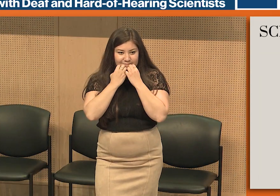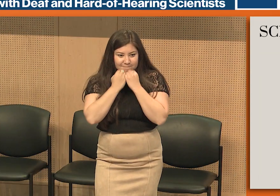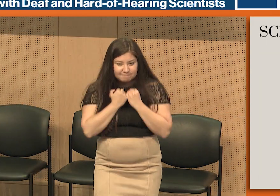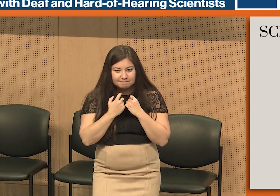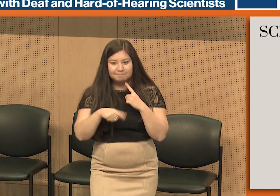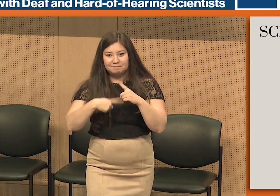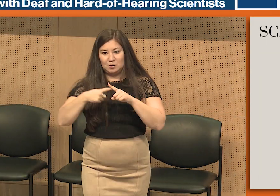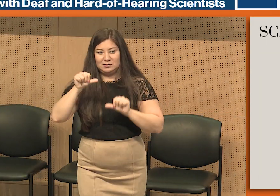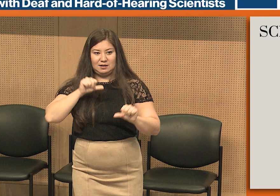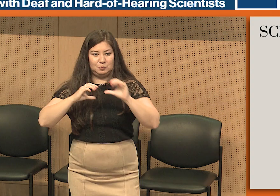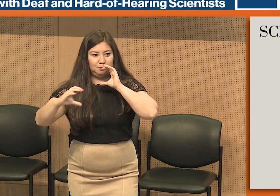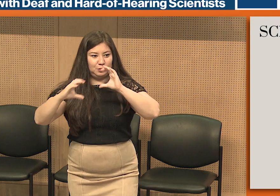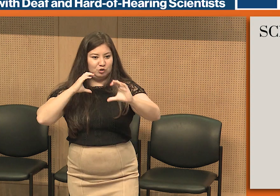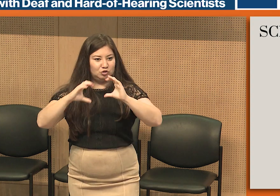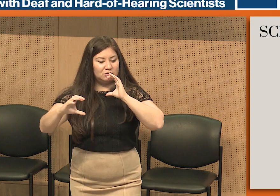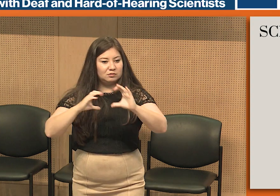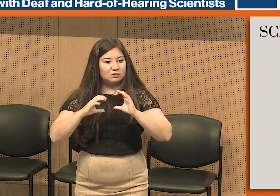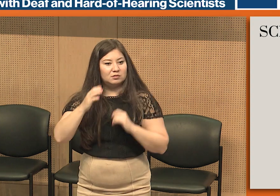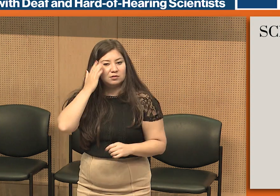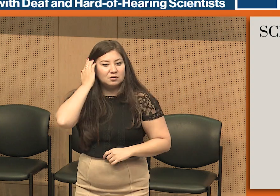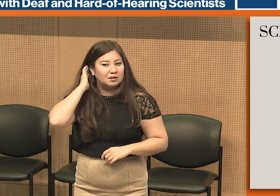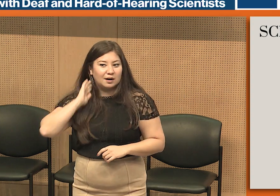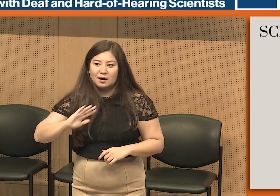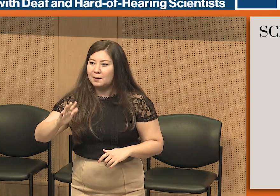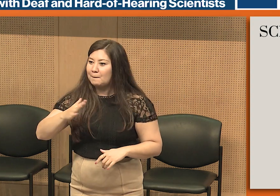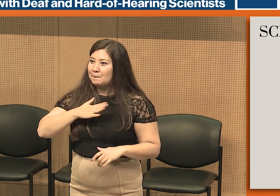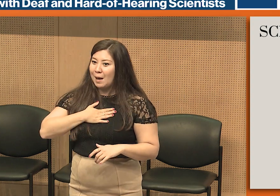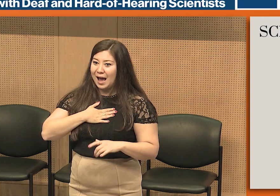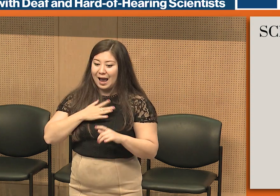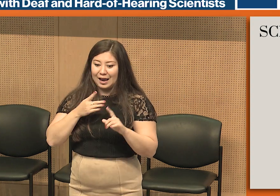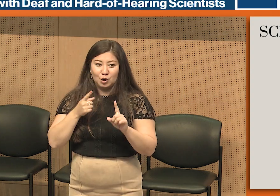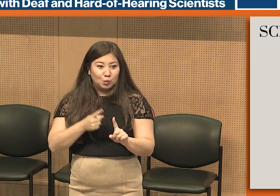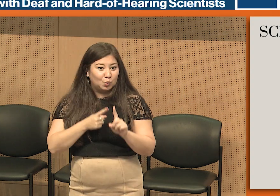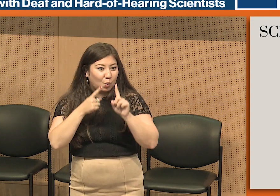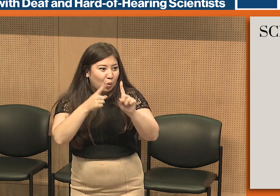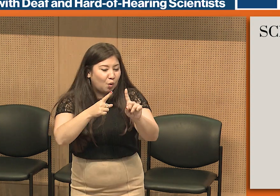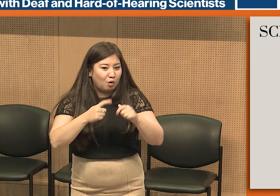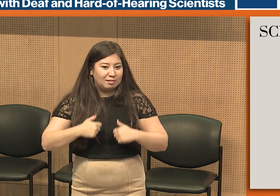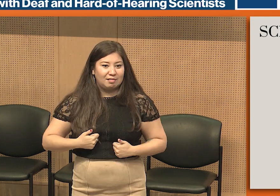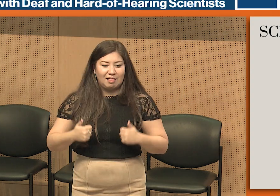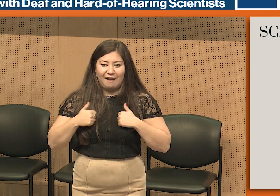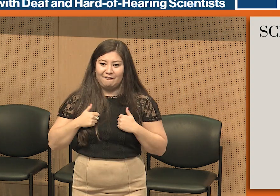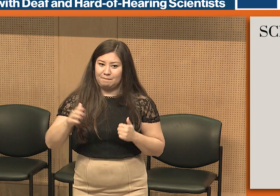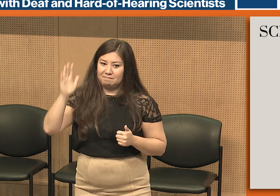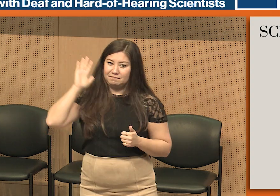the value of science communication and how it needs to be tailored really shifted